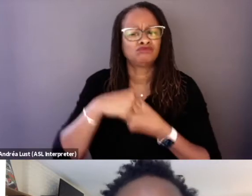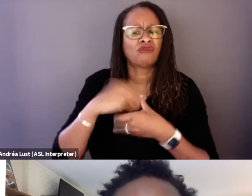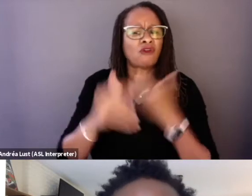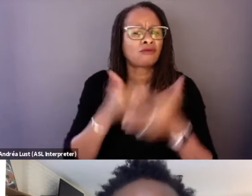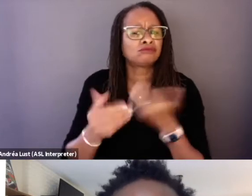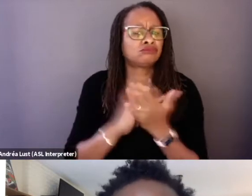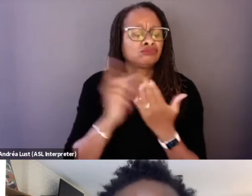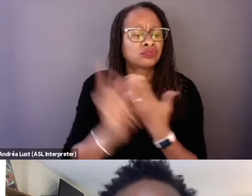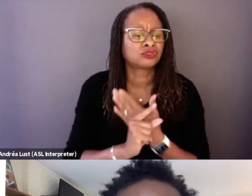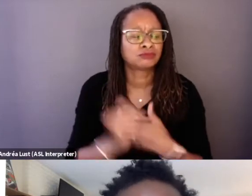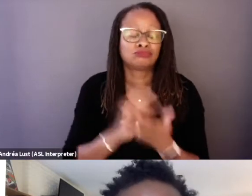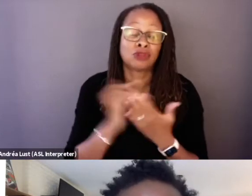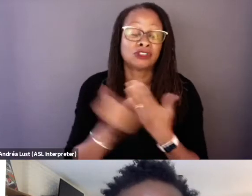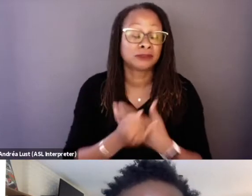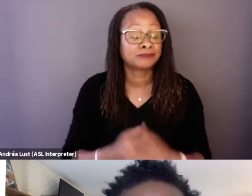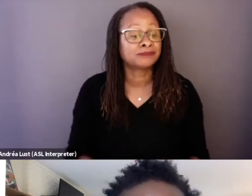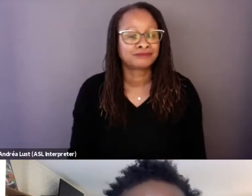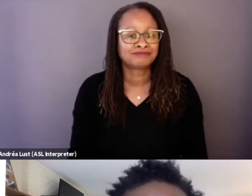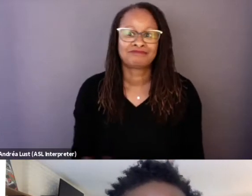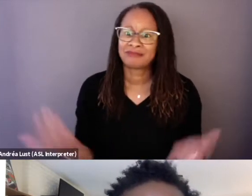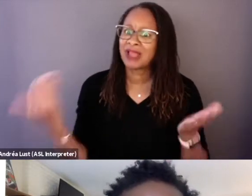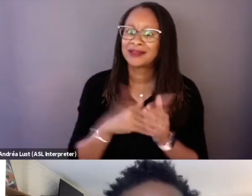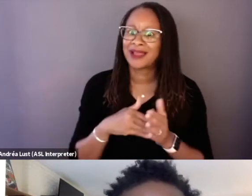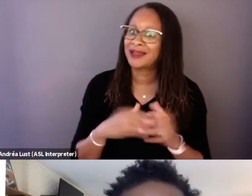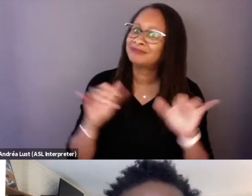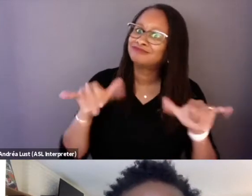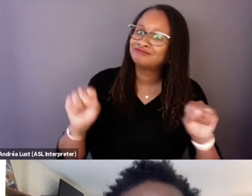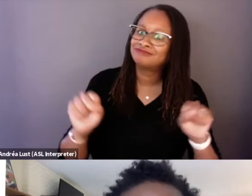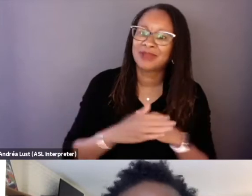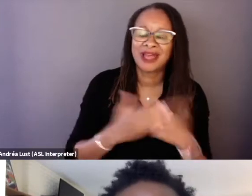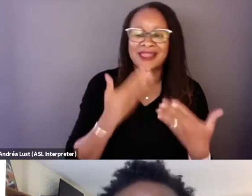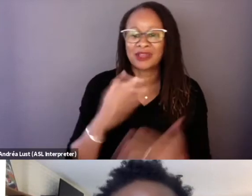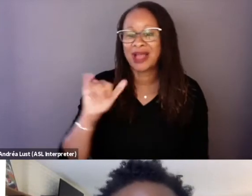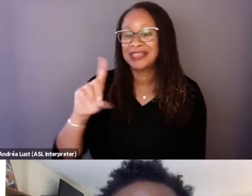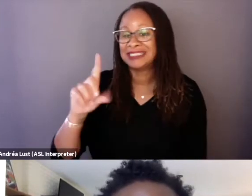Yeah. So, again, thank you to IDA and Kristen for having us.